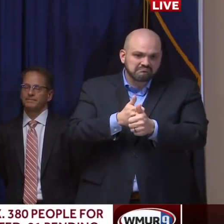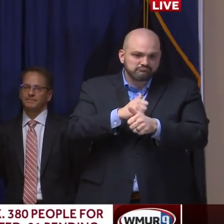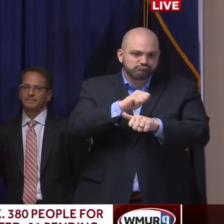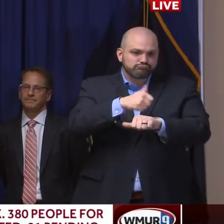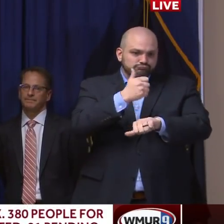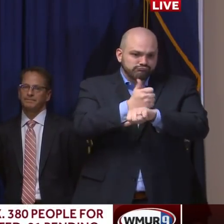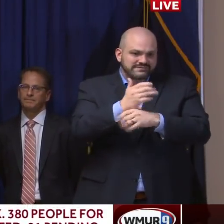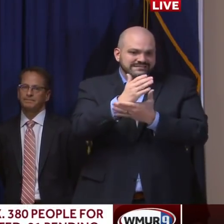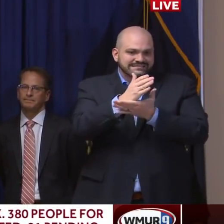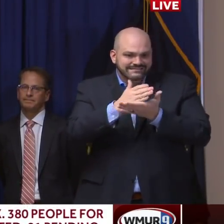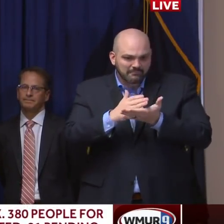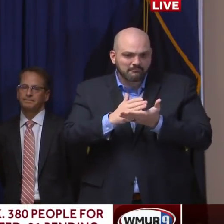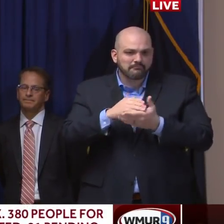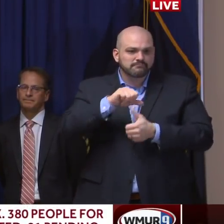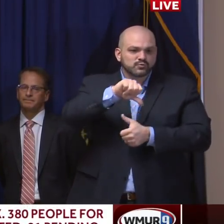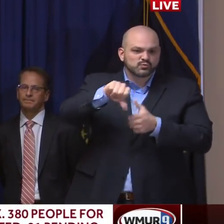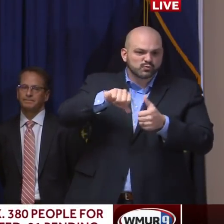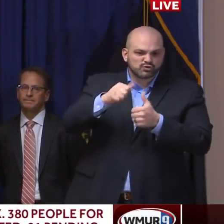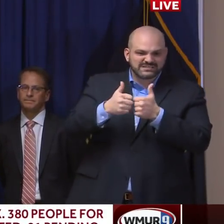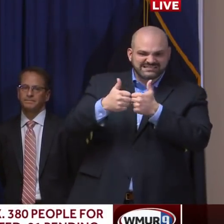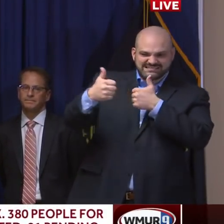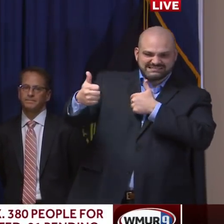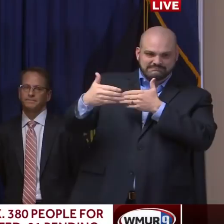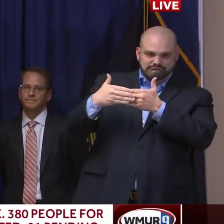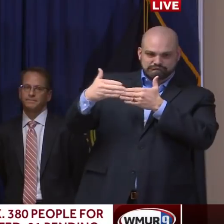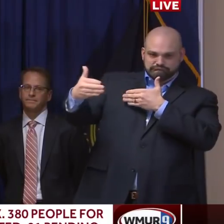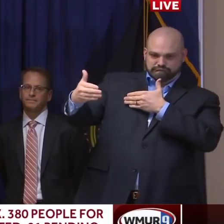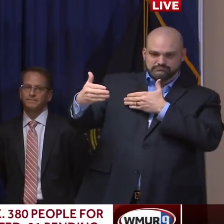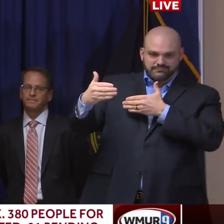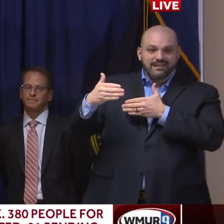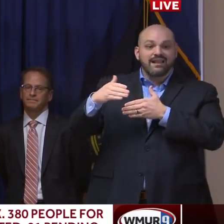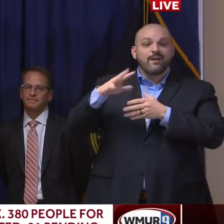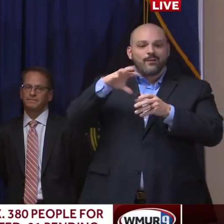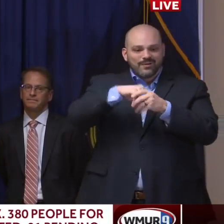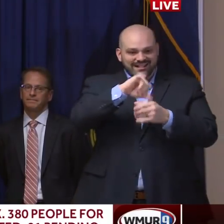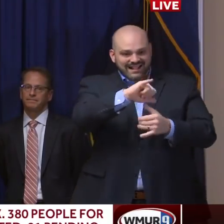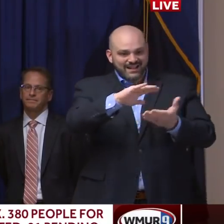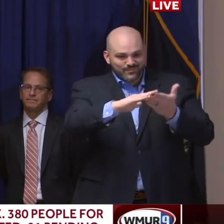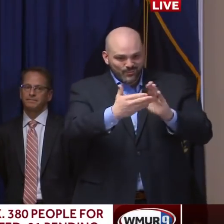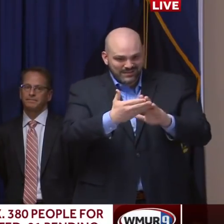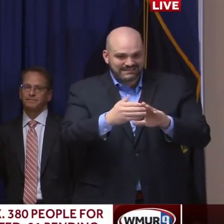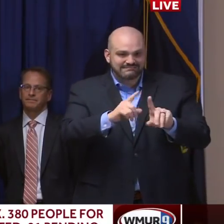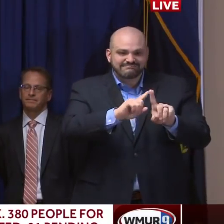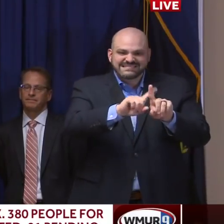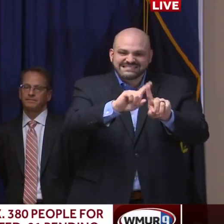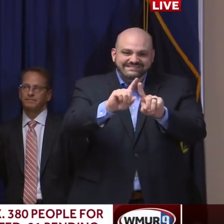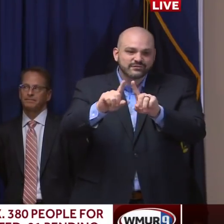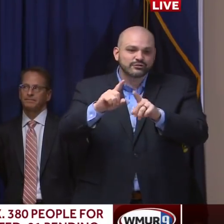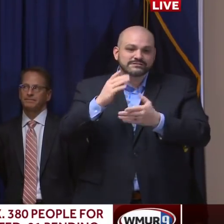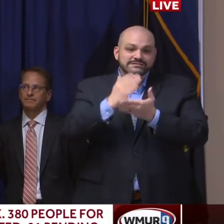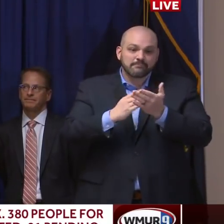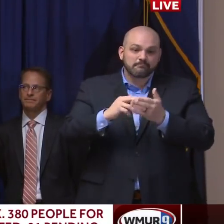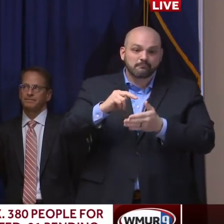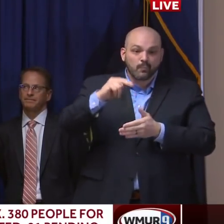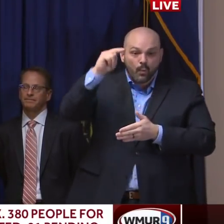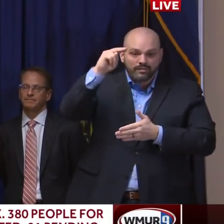THEY KNOW THE GUIDELINES, RECOMMENDATIONS, HOW TO EMPLOY SOME OF THE ASPECTS OF SOCIAL DISTANCING WITHIN COMMUNITIES AND NETWORKS.